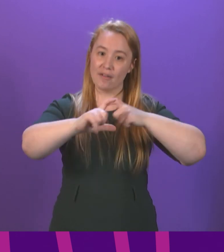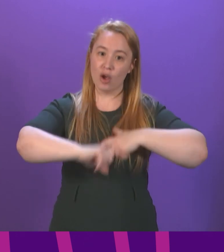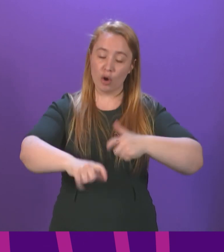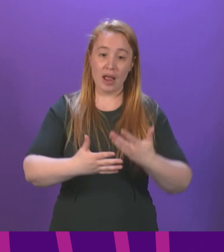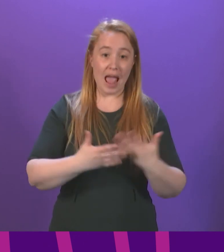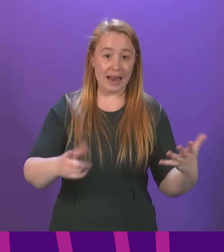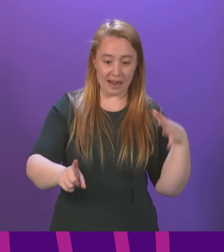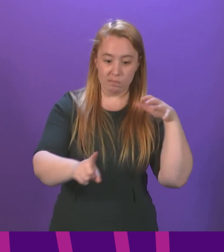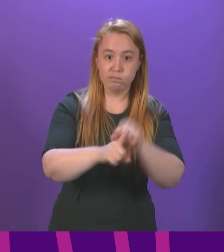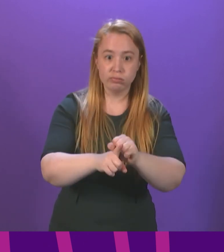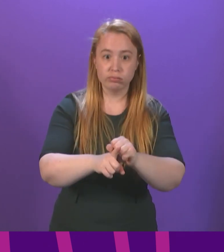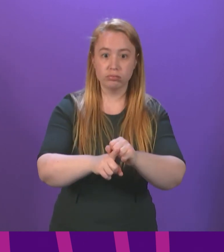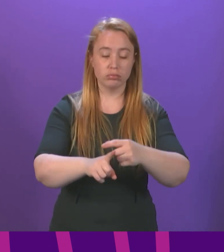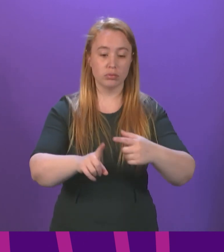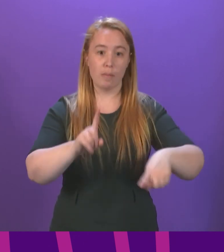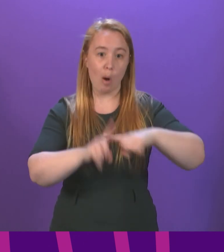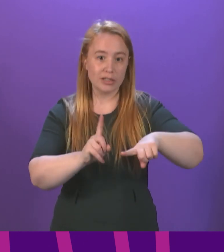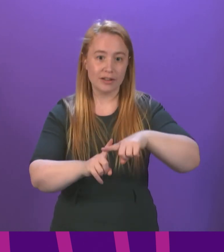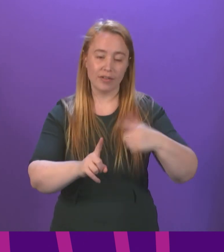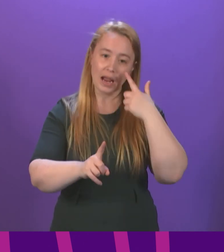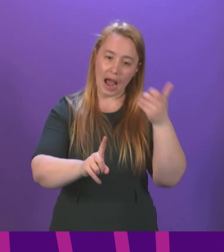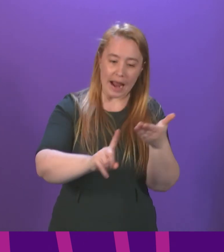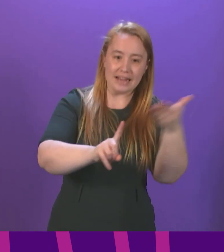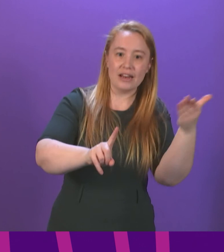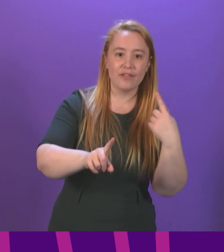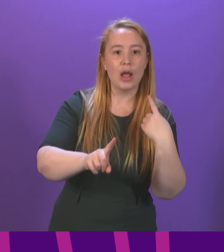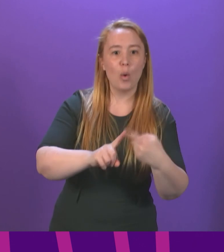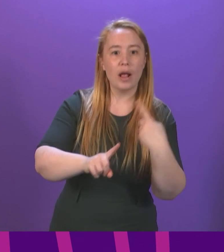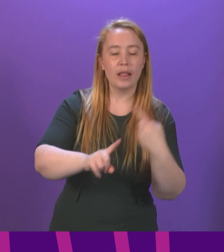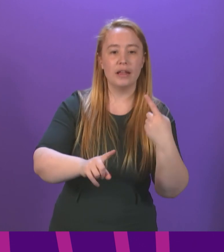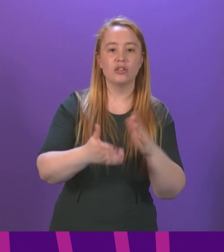Covid-19 are quickly identified in those critical operations of our emergency services.